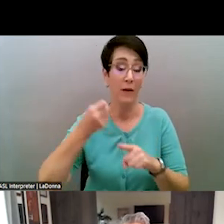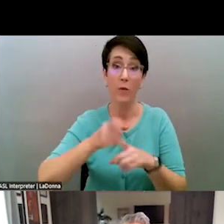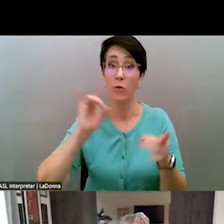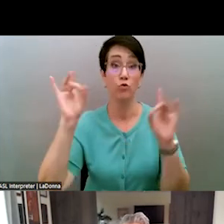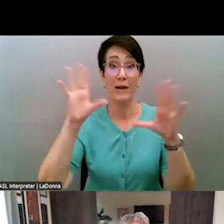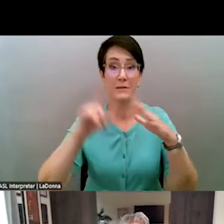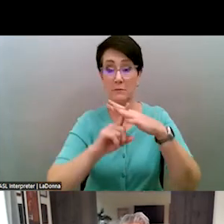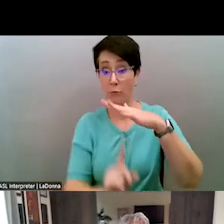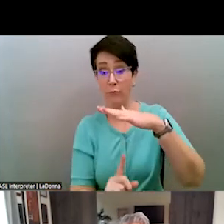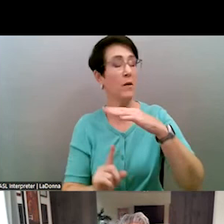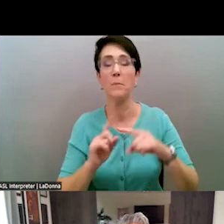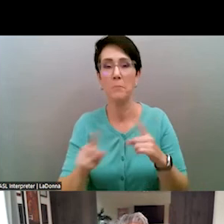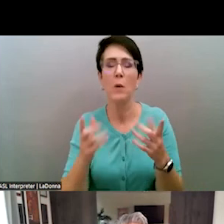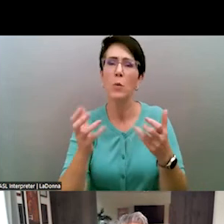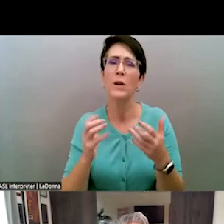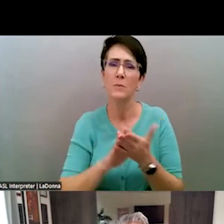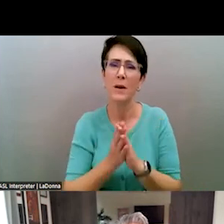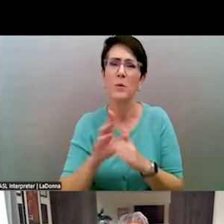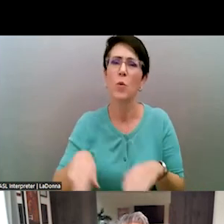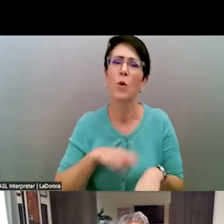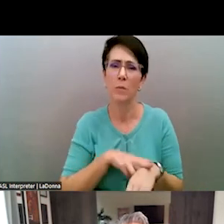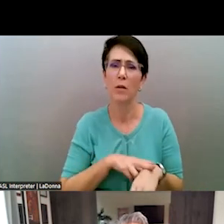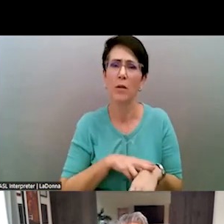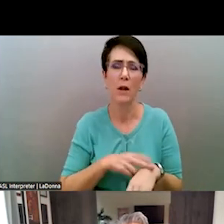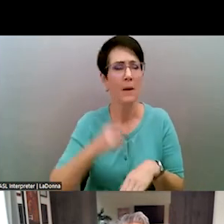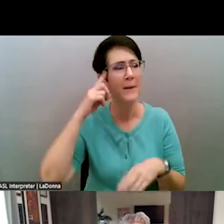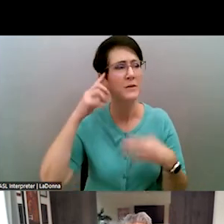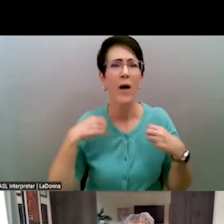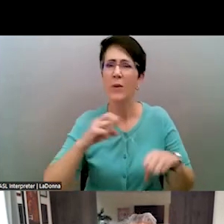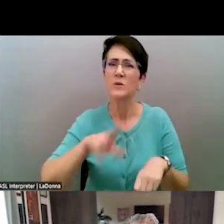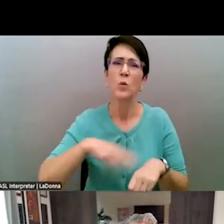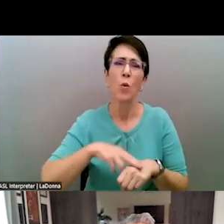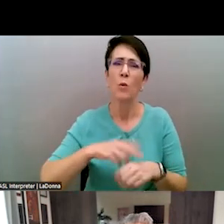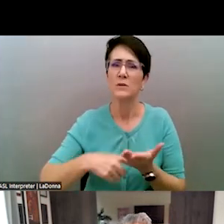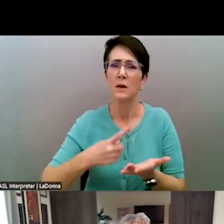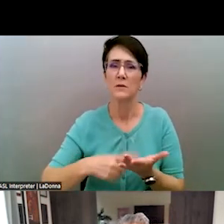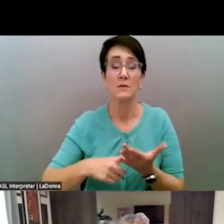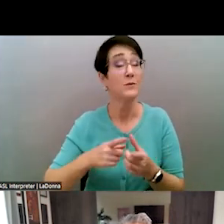IS NORMALIZED TO TALK ABOUT MENTAL HEALTH AT MUCH YOUNGER AGE SO THEY'RE LESS, RELUCTANT. AND THEN,